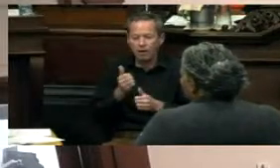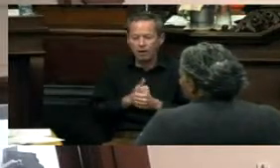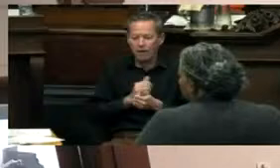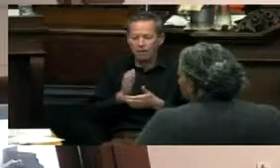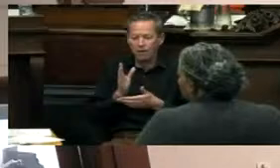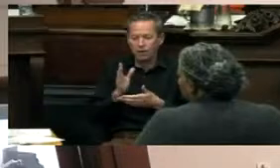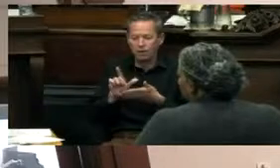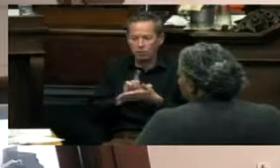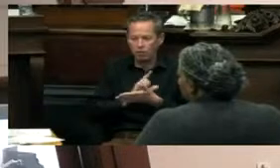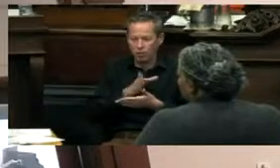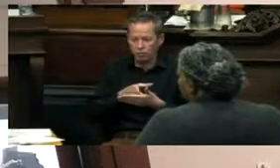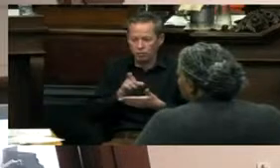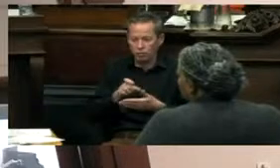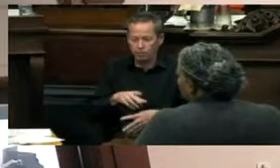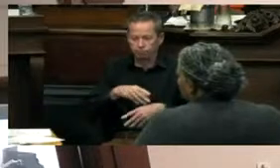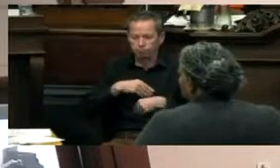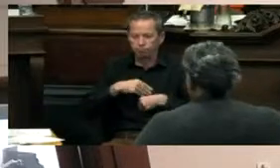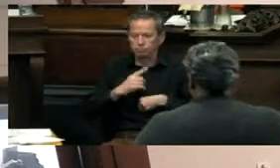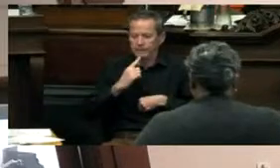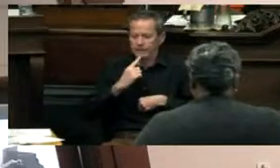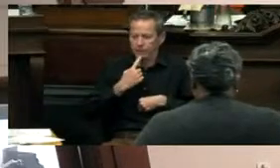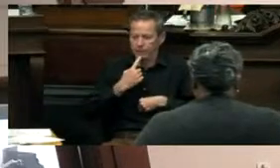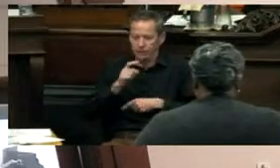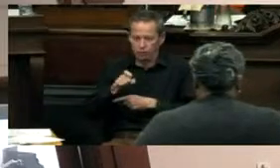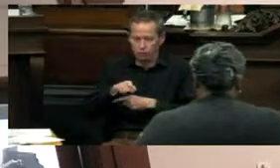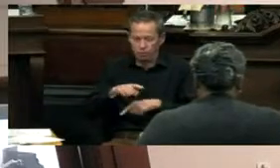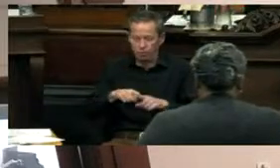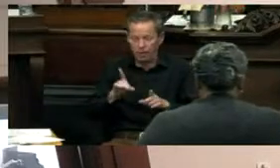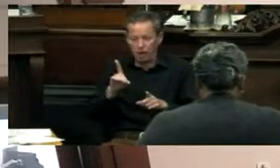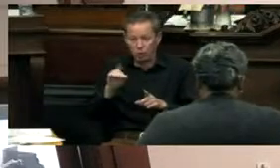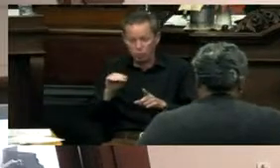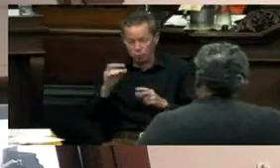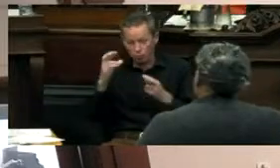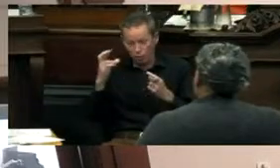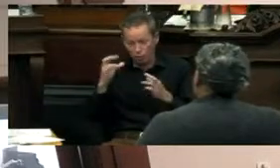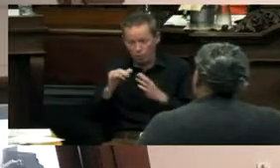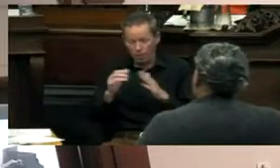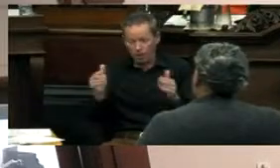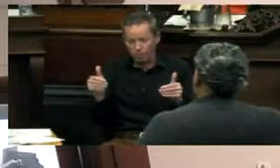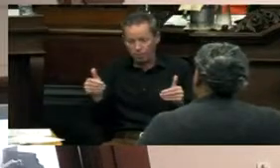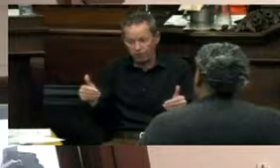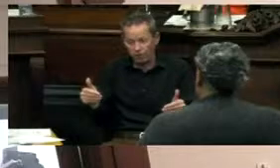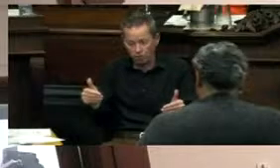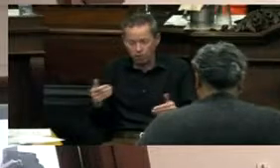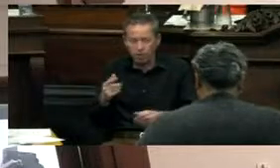surprising, however, every